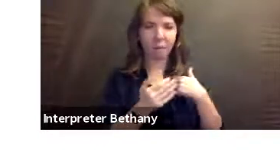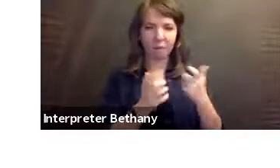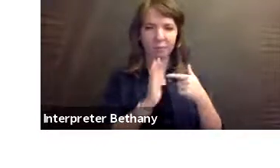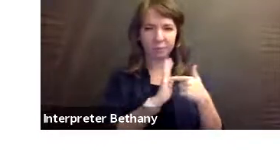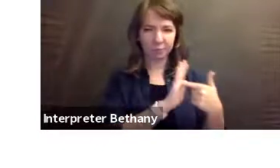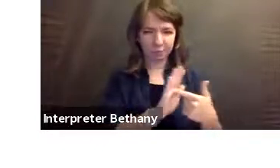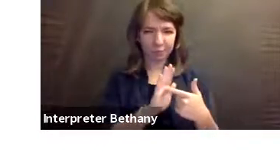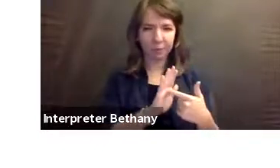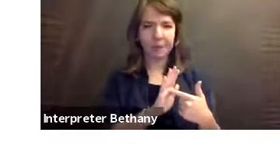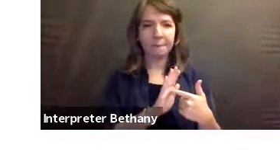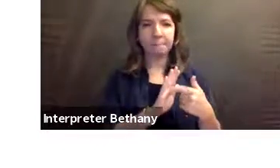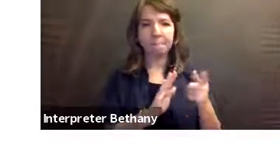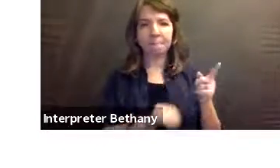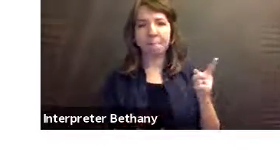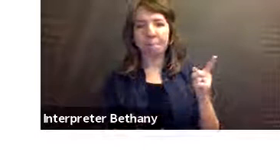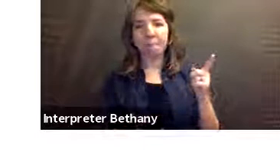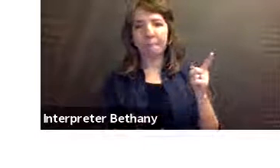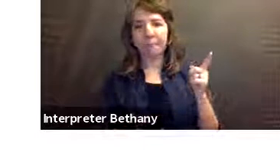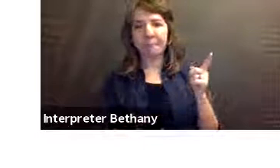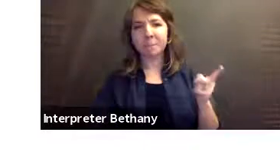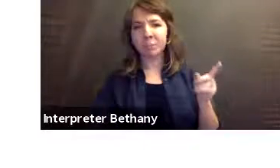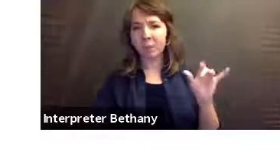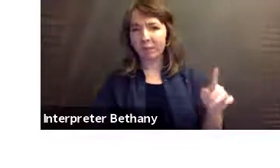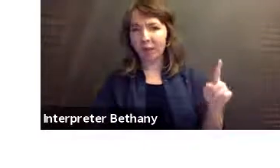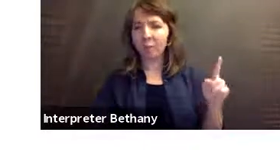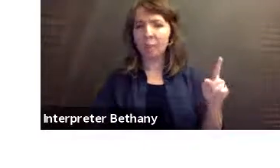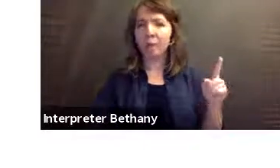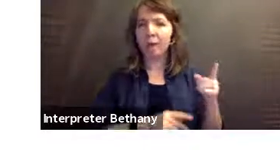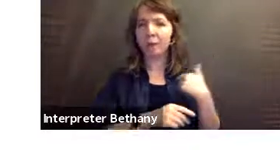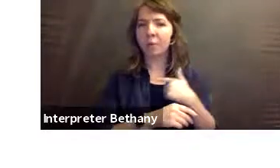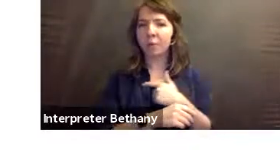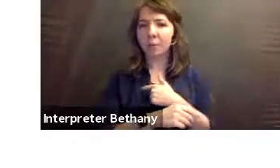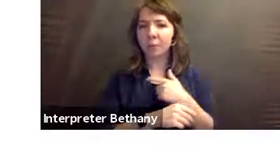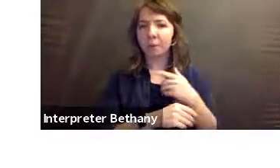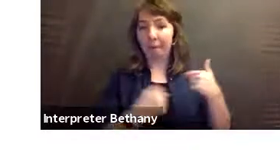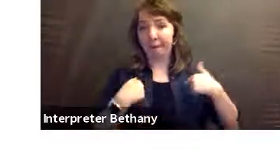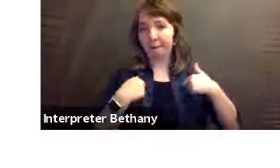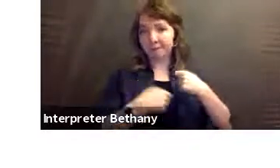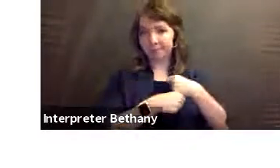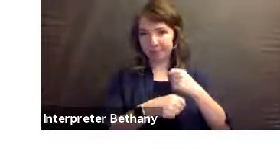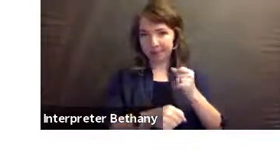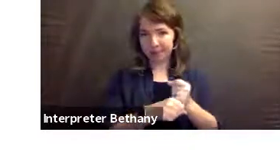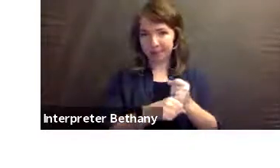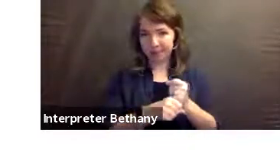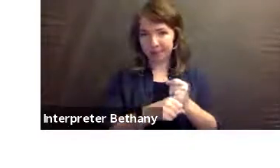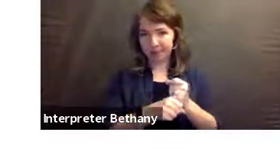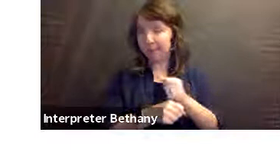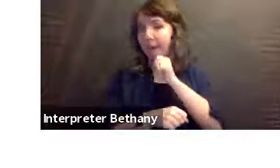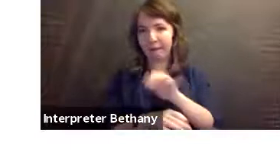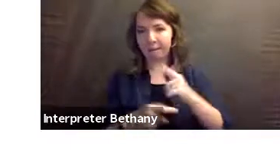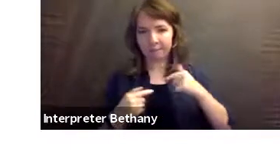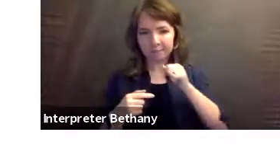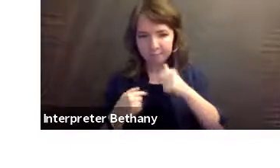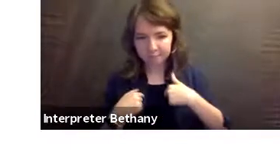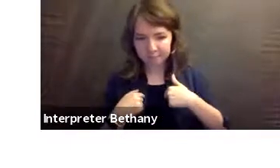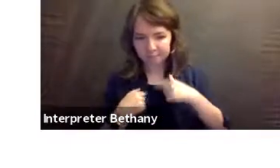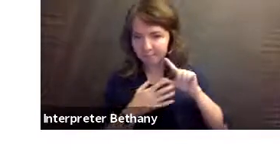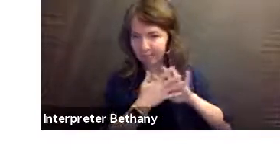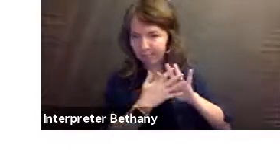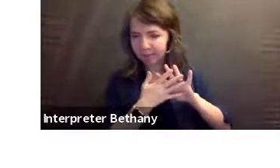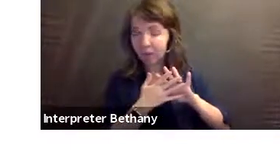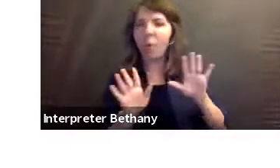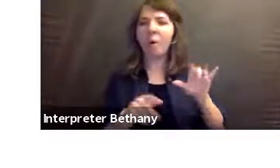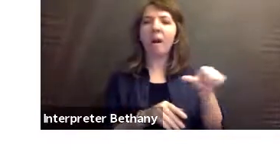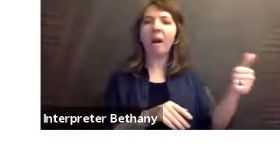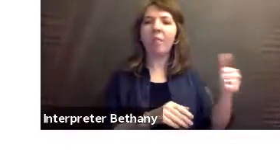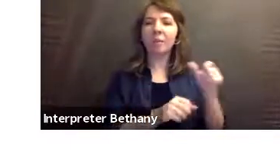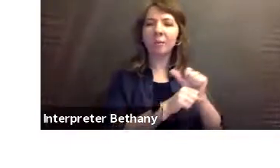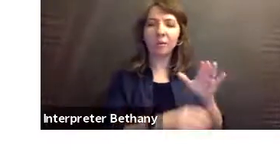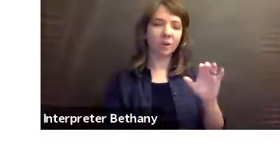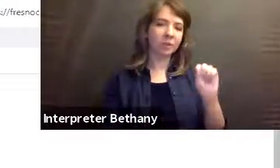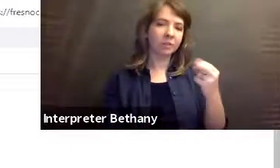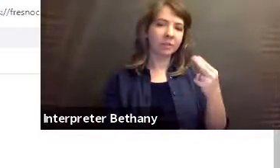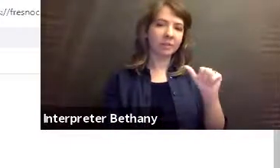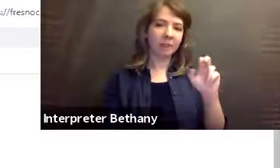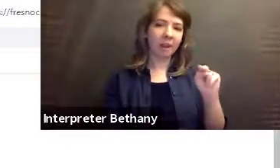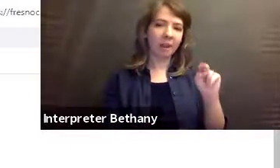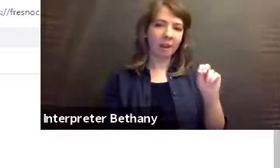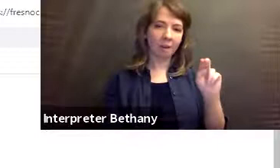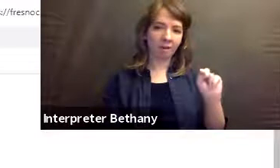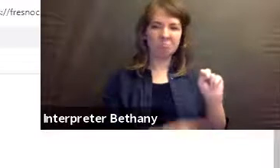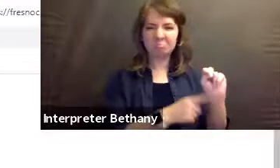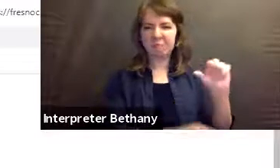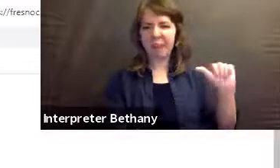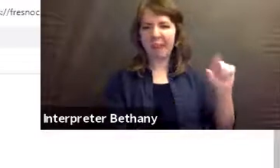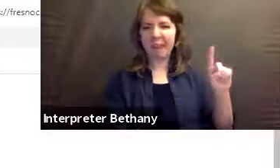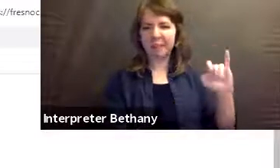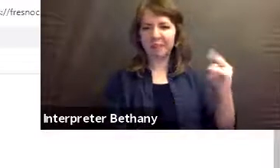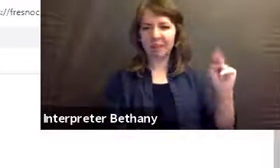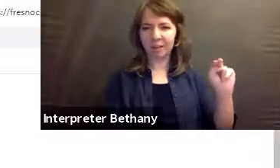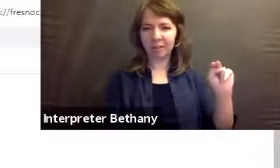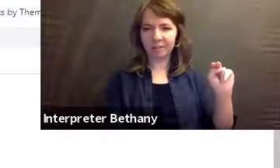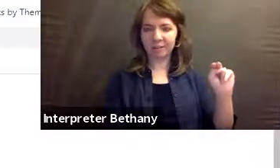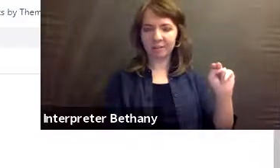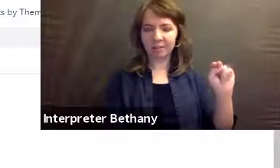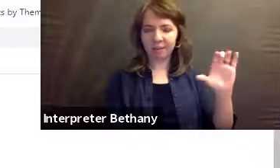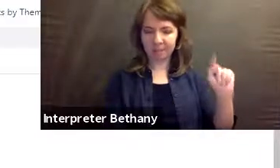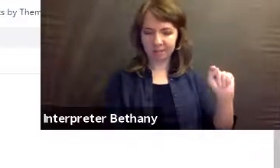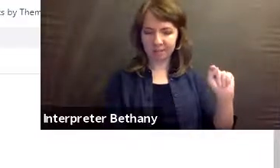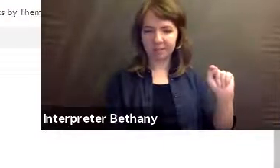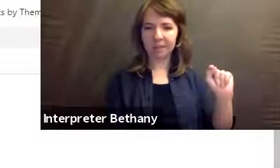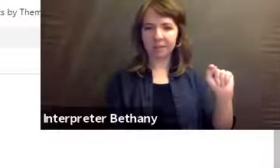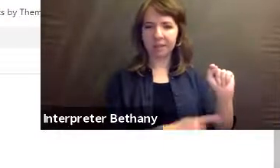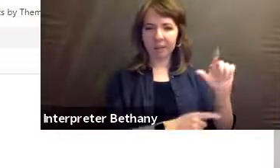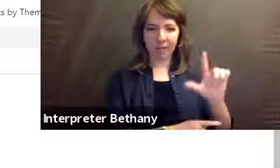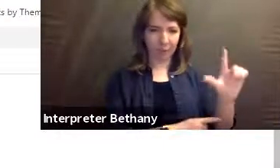Linda Kobashigawa: And this is one that we created by me, but it was created by one of the other librarians, Shannon. She's an adjunct for us and Shannon creates really beautiful guides and again I'll show you a couple of examples, but